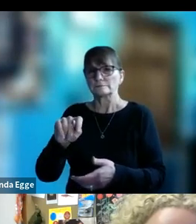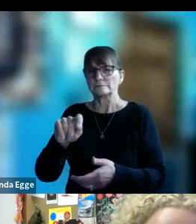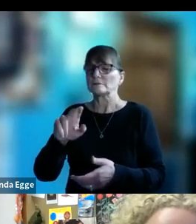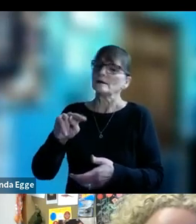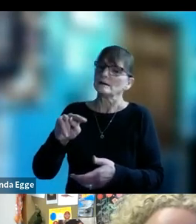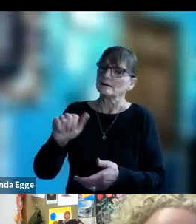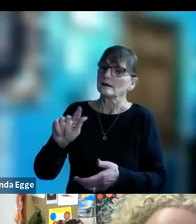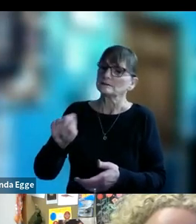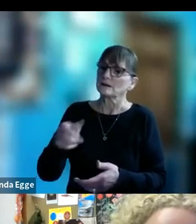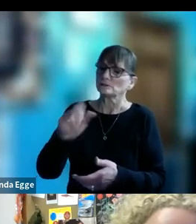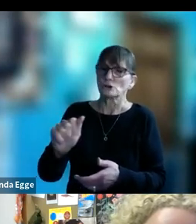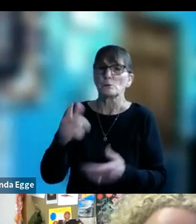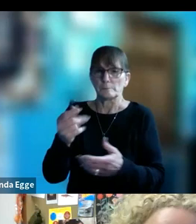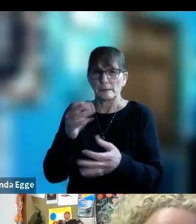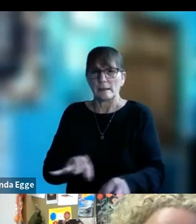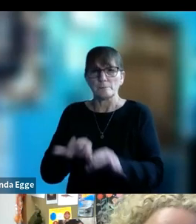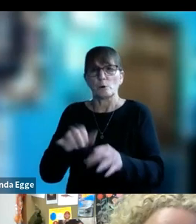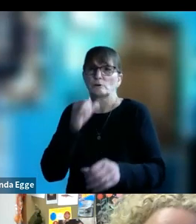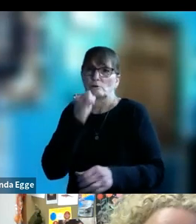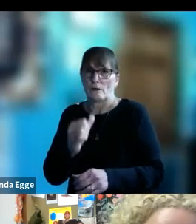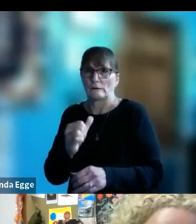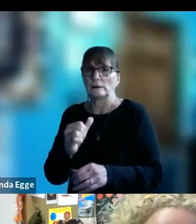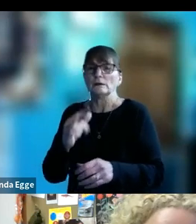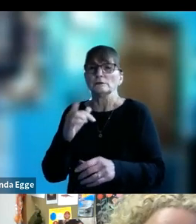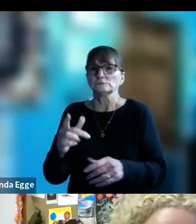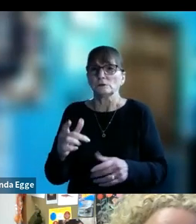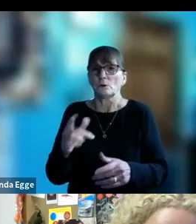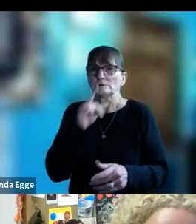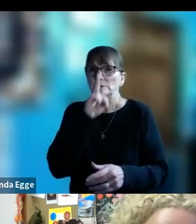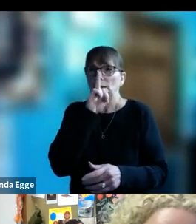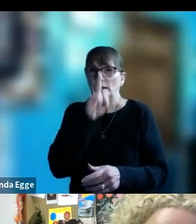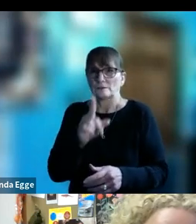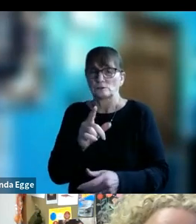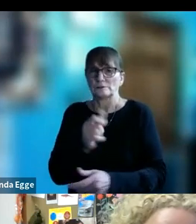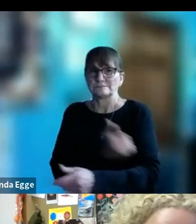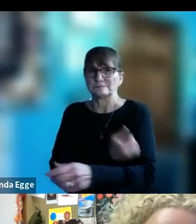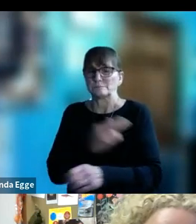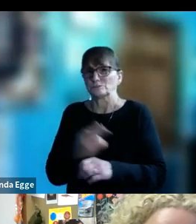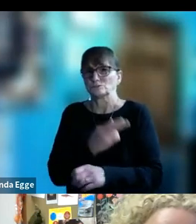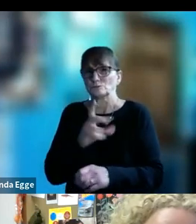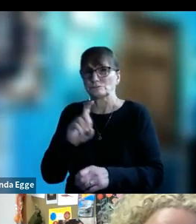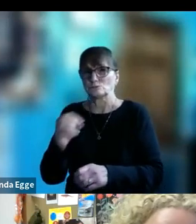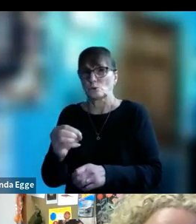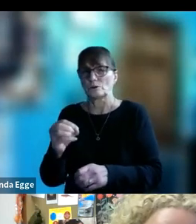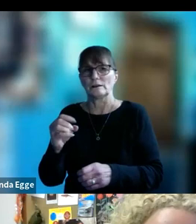And likely, it wouldn't, and it is not a actual substance use disorder that was diagnosed. It never rose to that level,